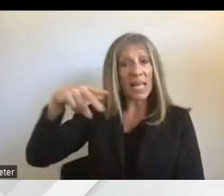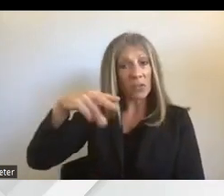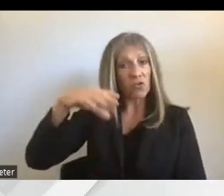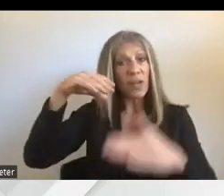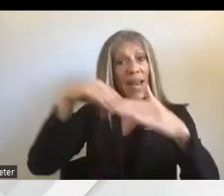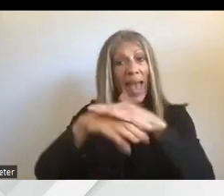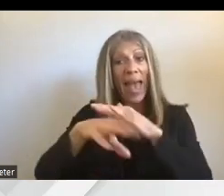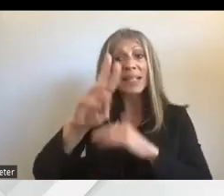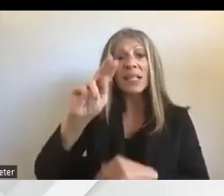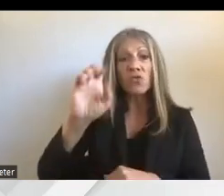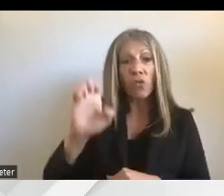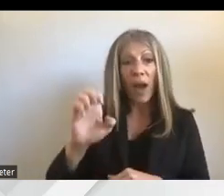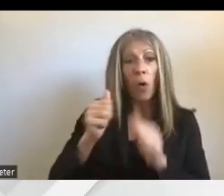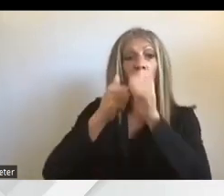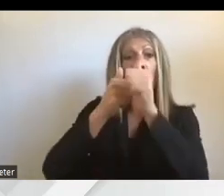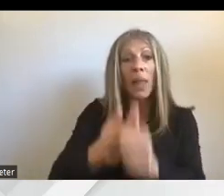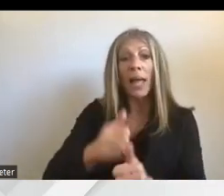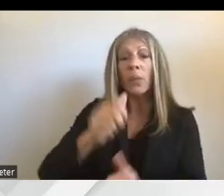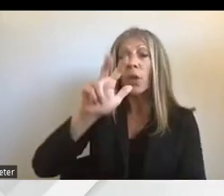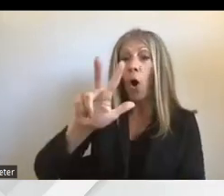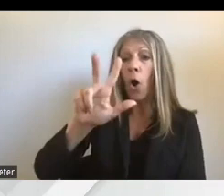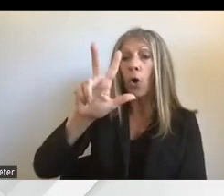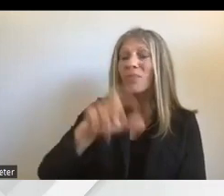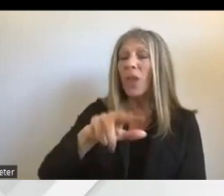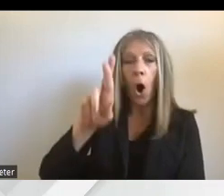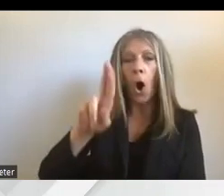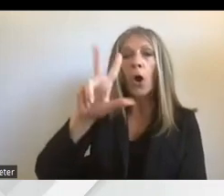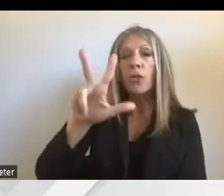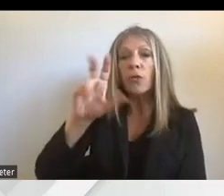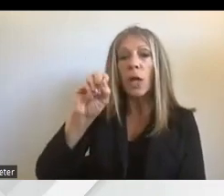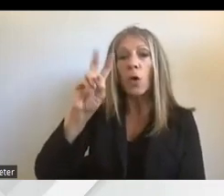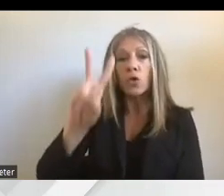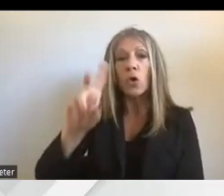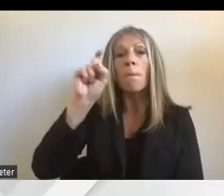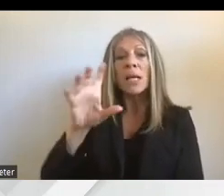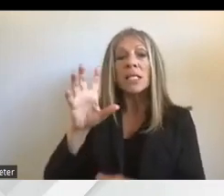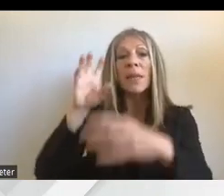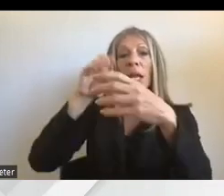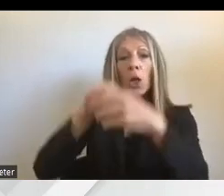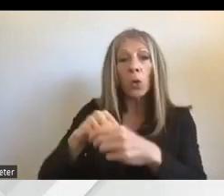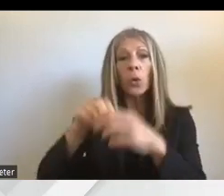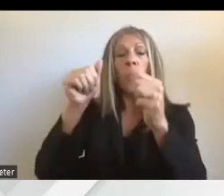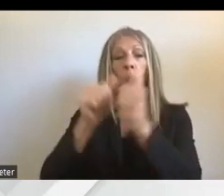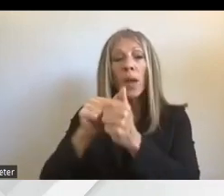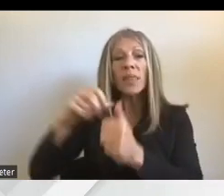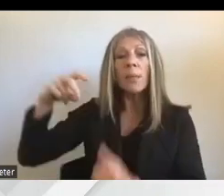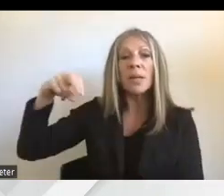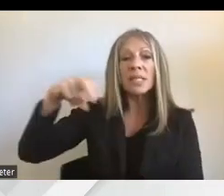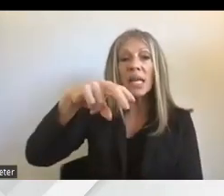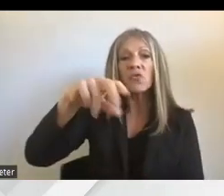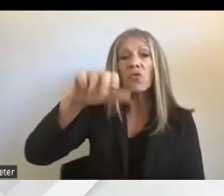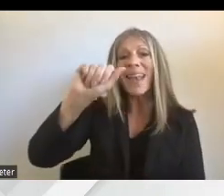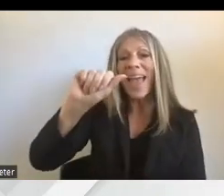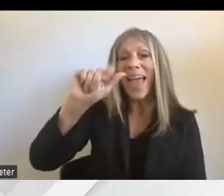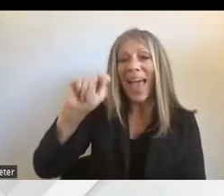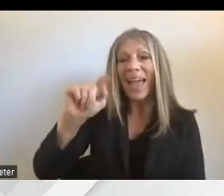route complying with R302 must be included within the pedestrian at-grade rail crossing.